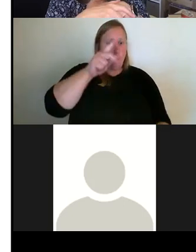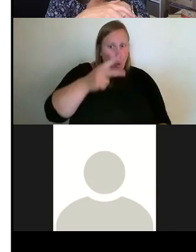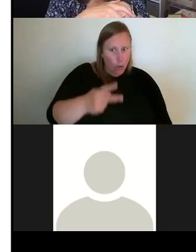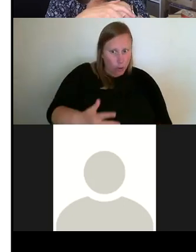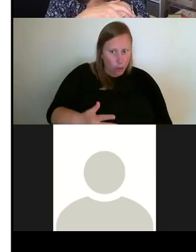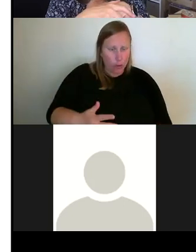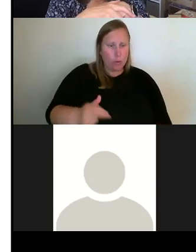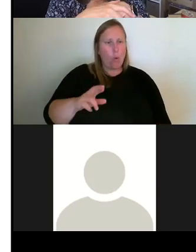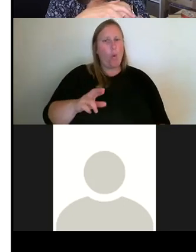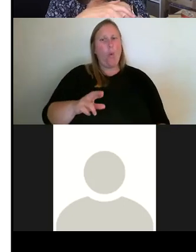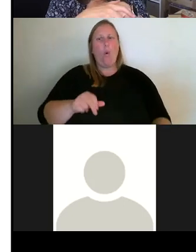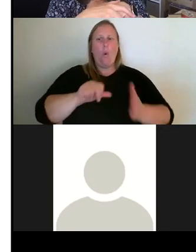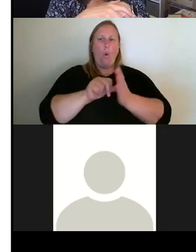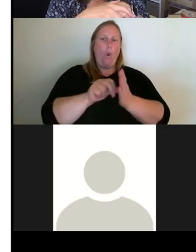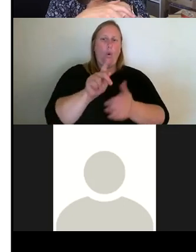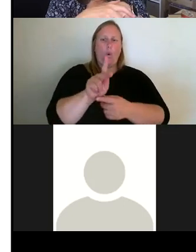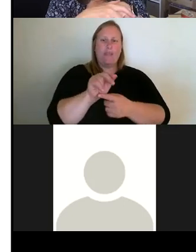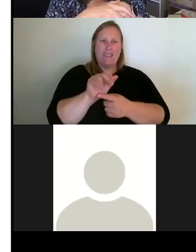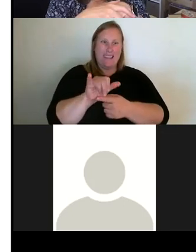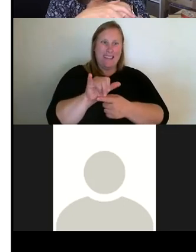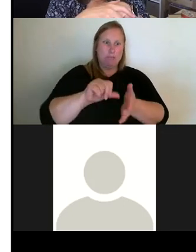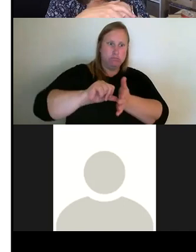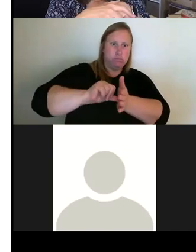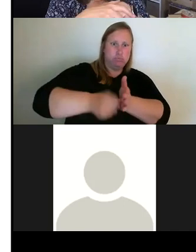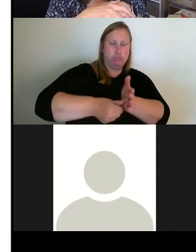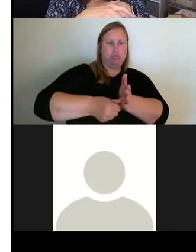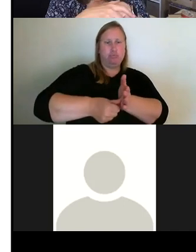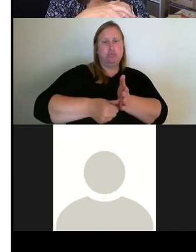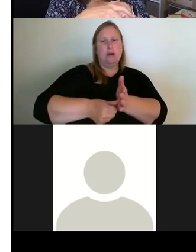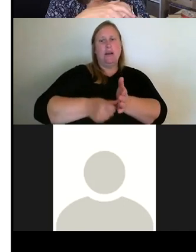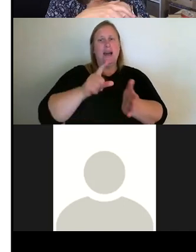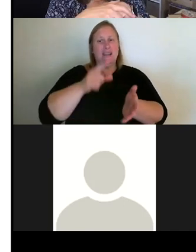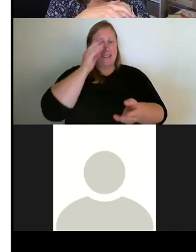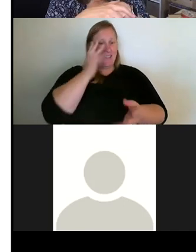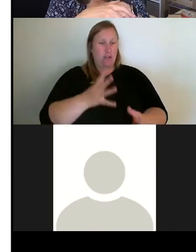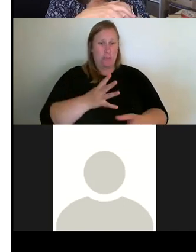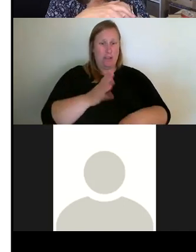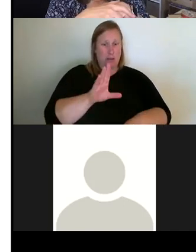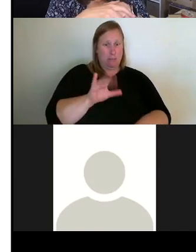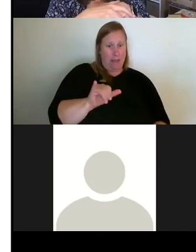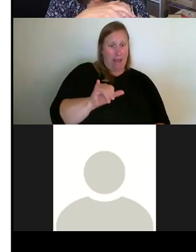point of this email, which is I need the information by noon on October 9th.